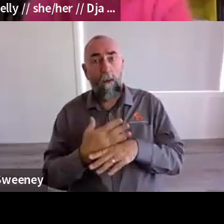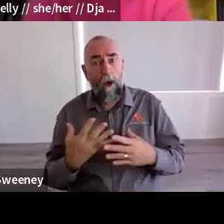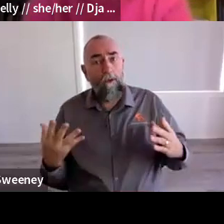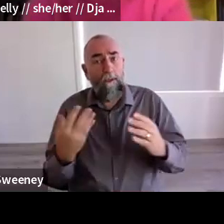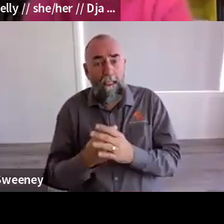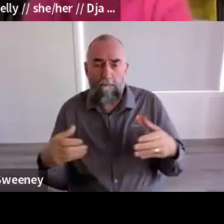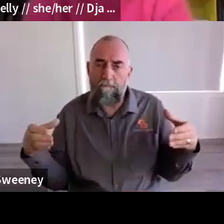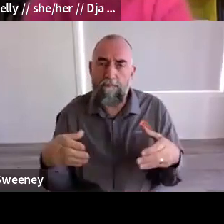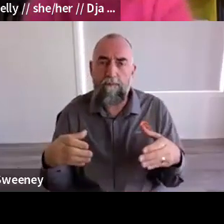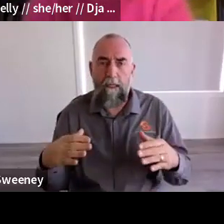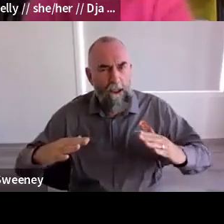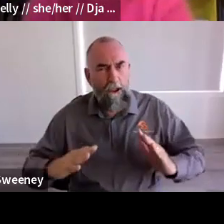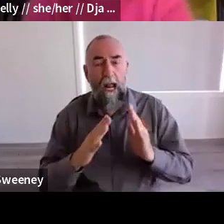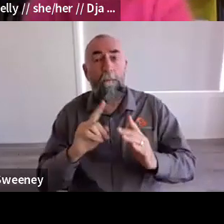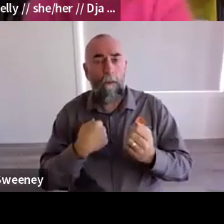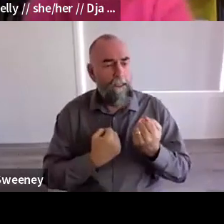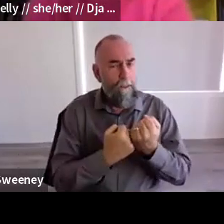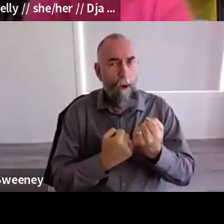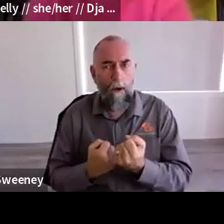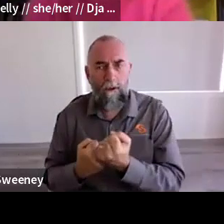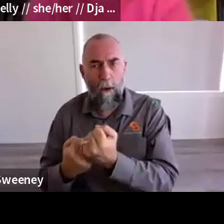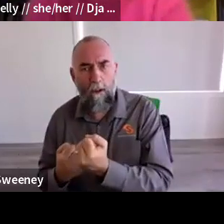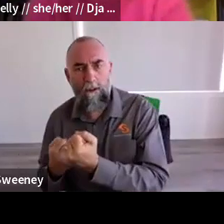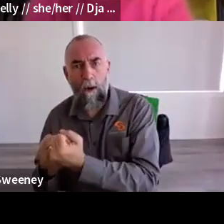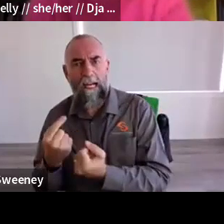you know - sharing some of that as well. Because these are complex